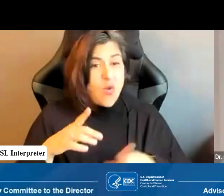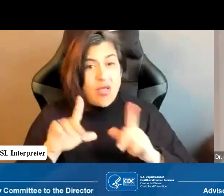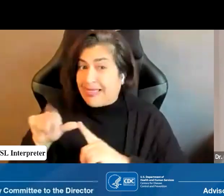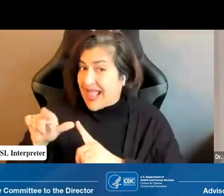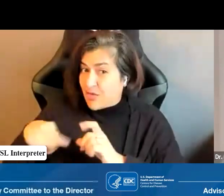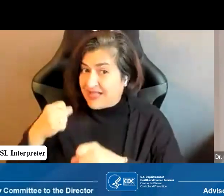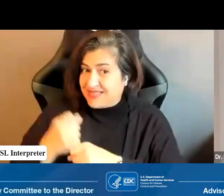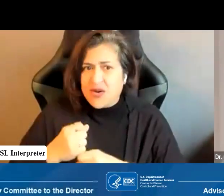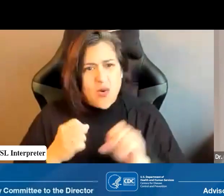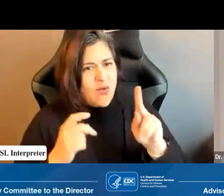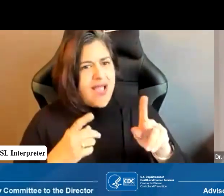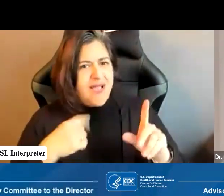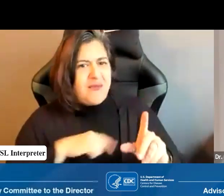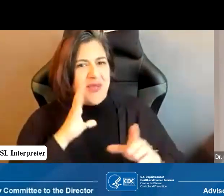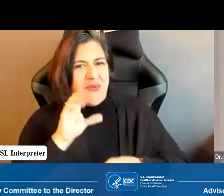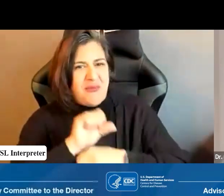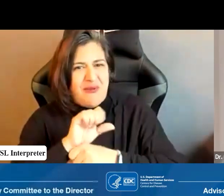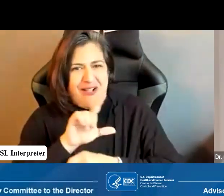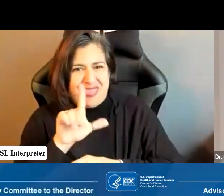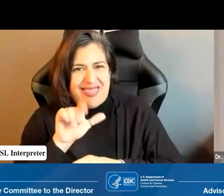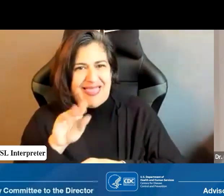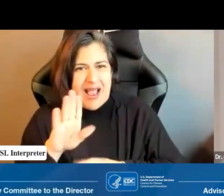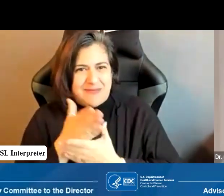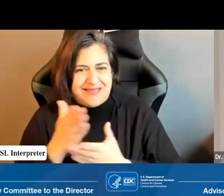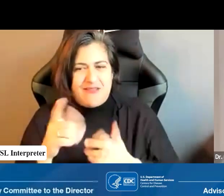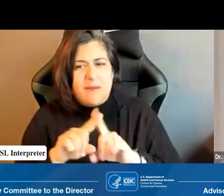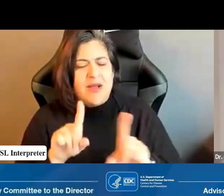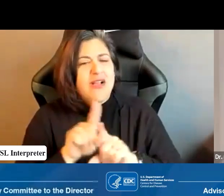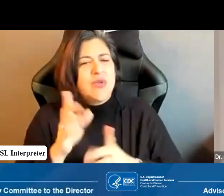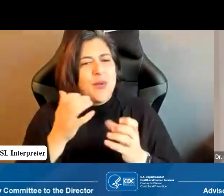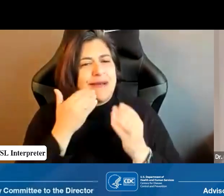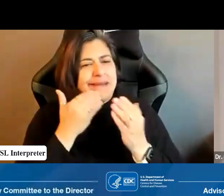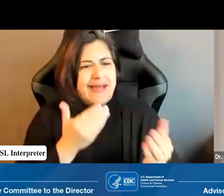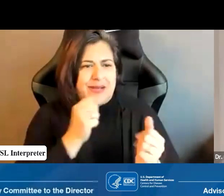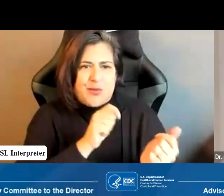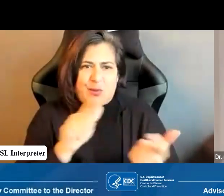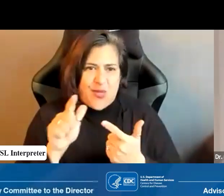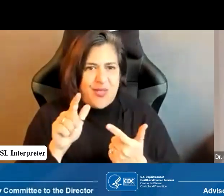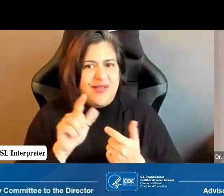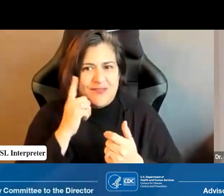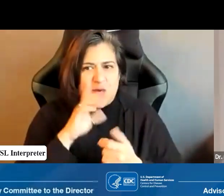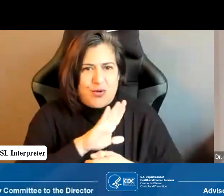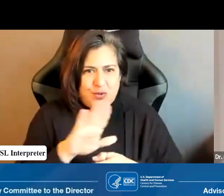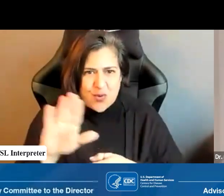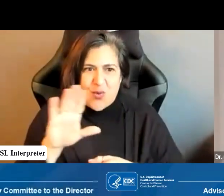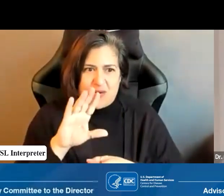But I also want to just thank all of you for doing this work with us.